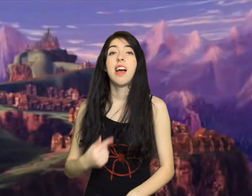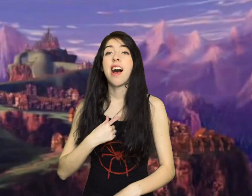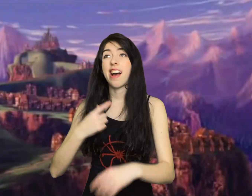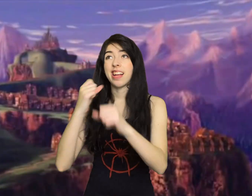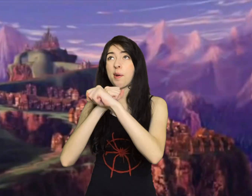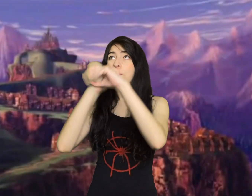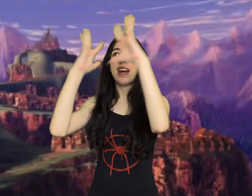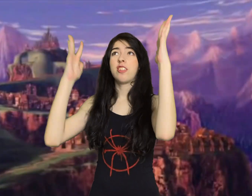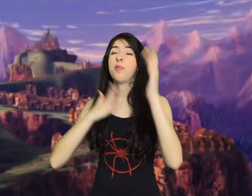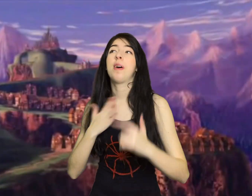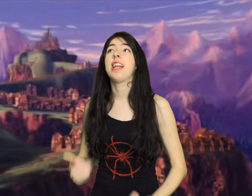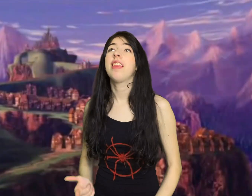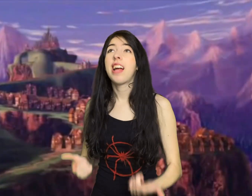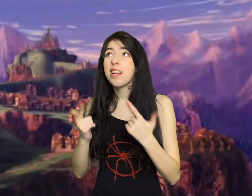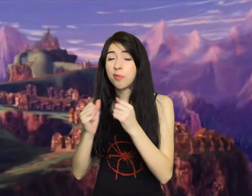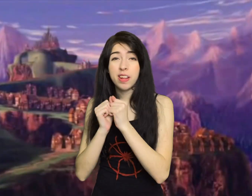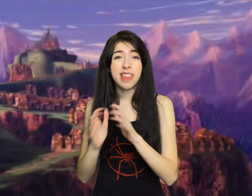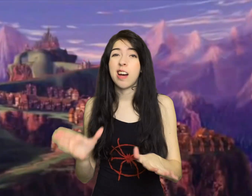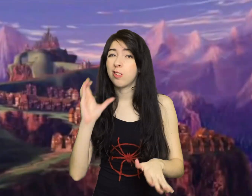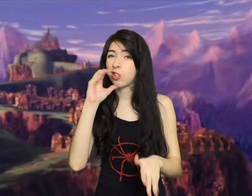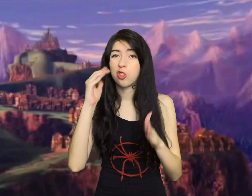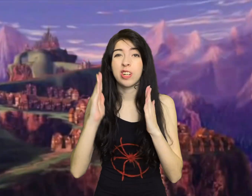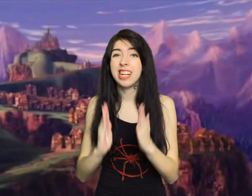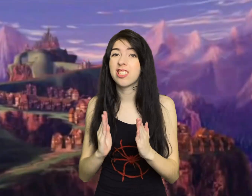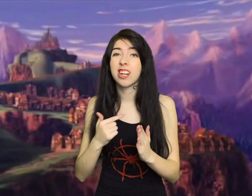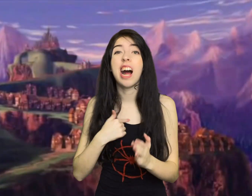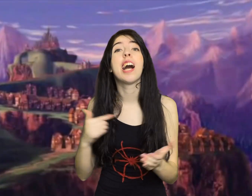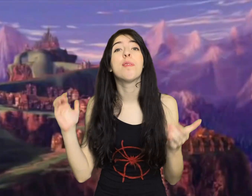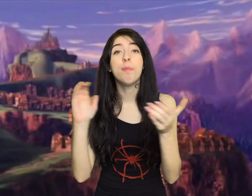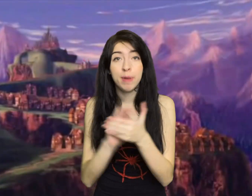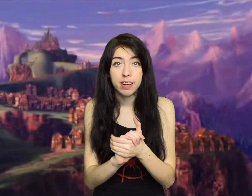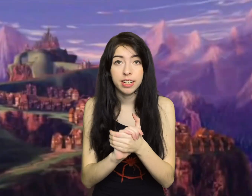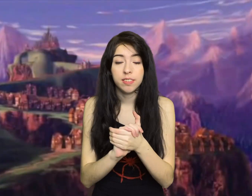I IMAGINE MY LIFE WITHOUT STRANGER I MARY